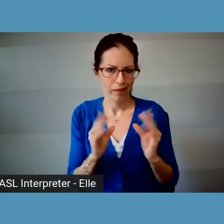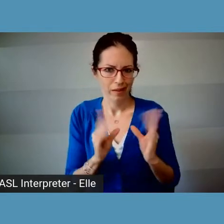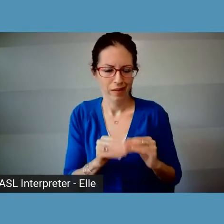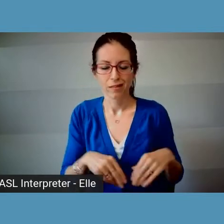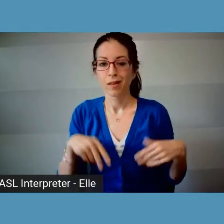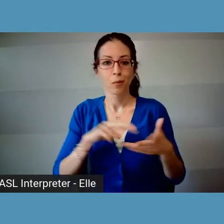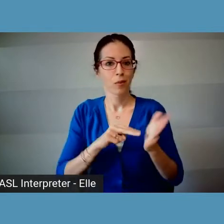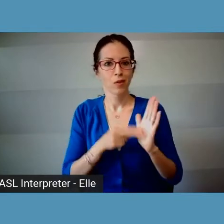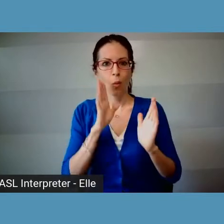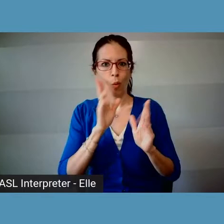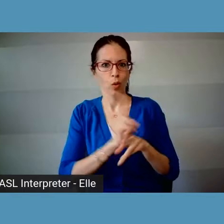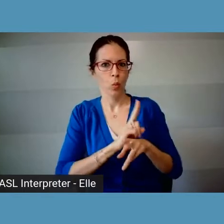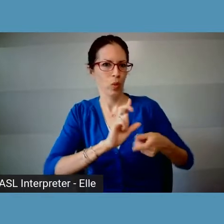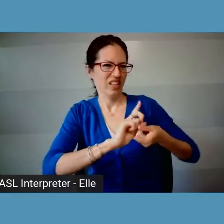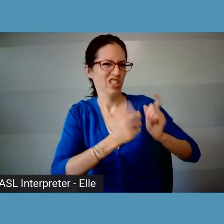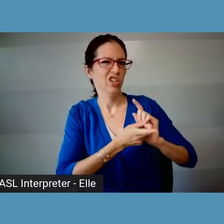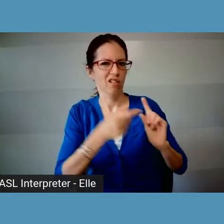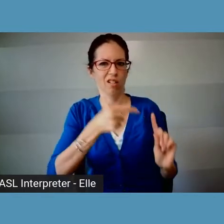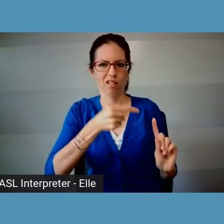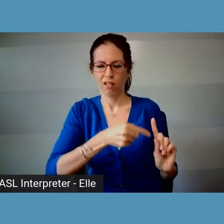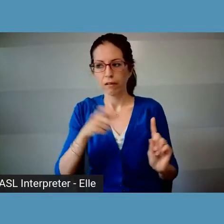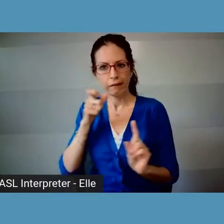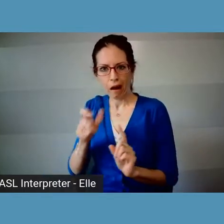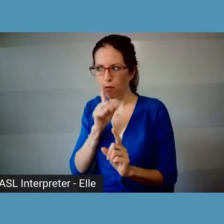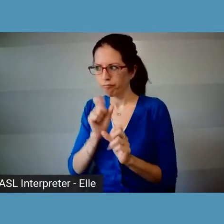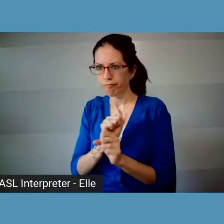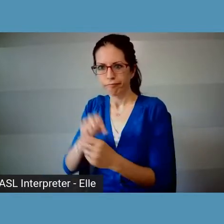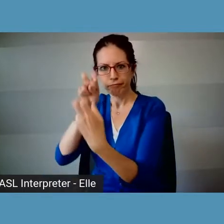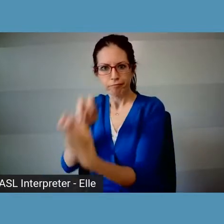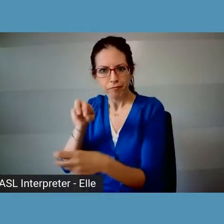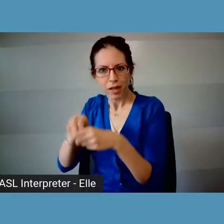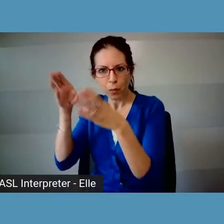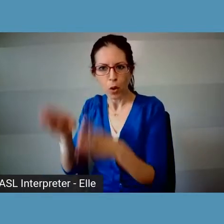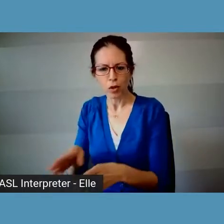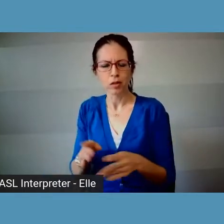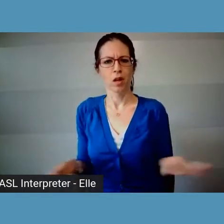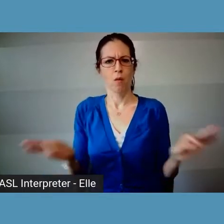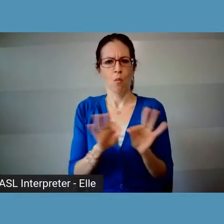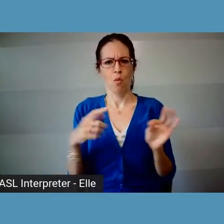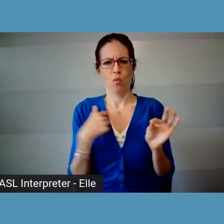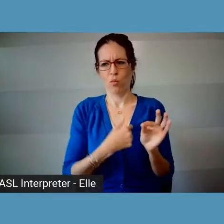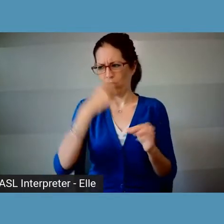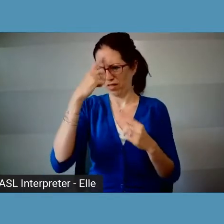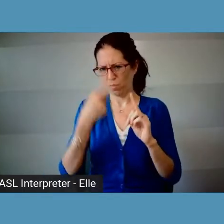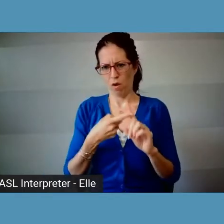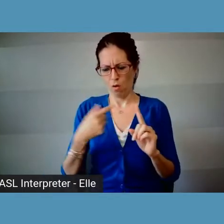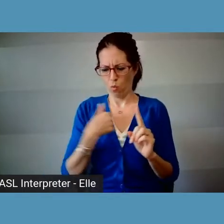sense of place it's important to reflect on the land we each occupy in honor of the Indigenous